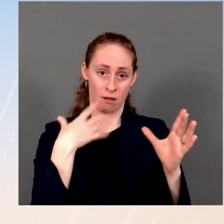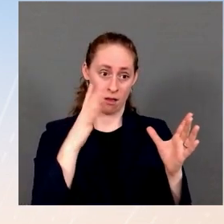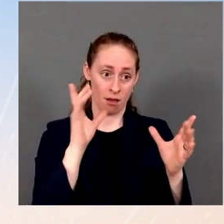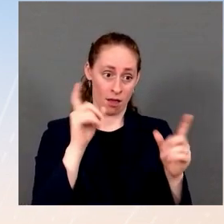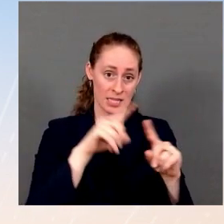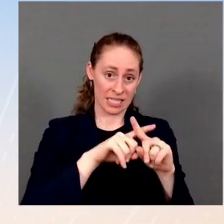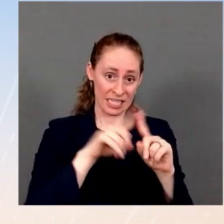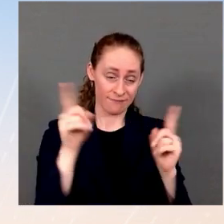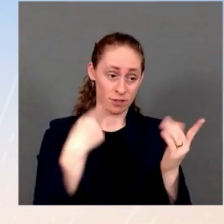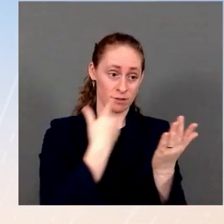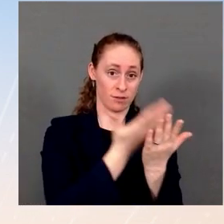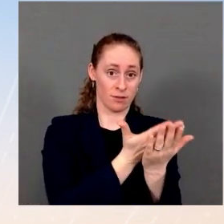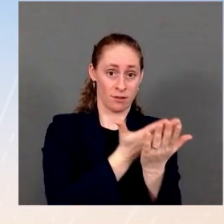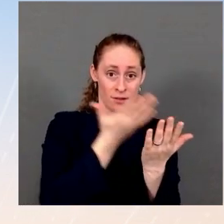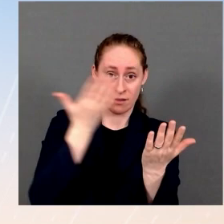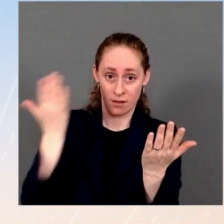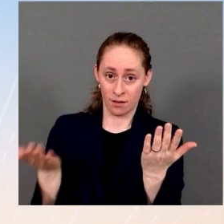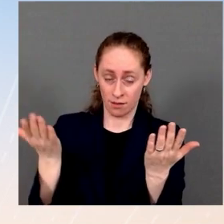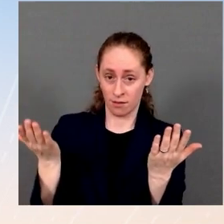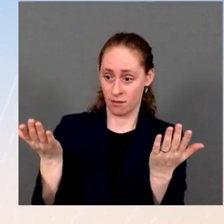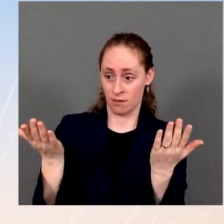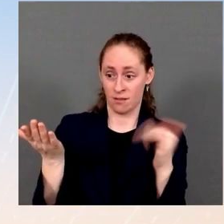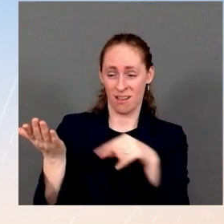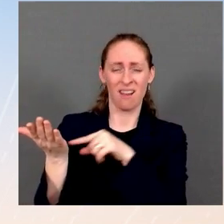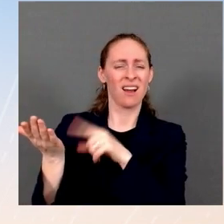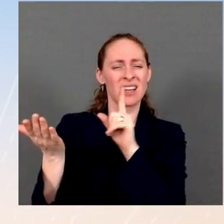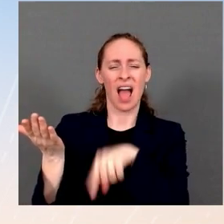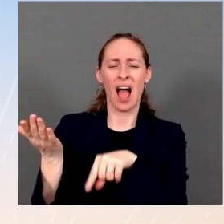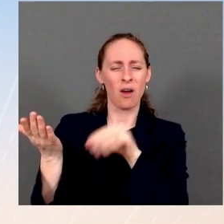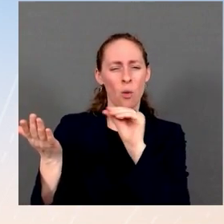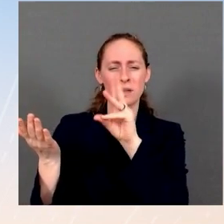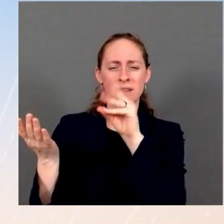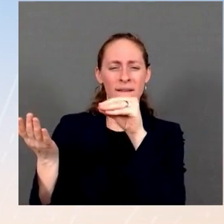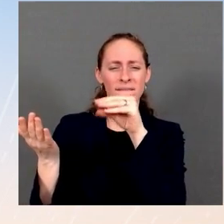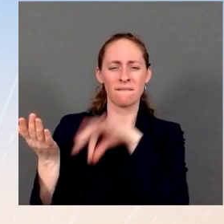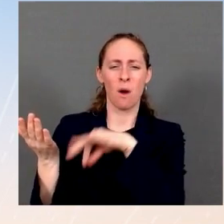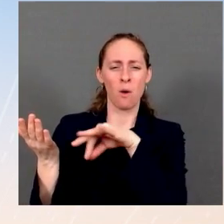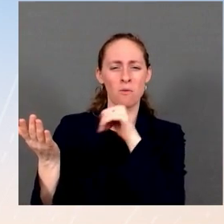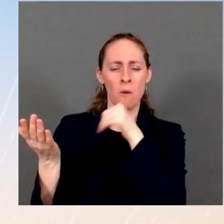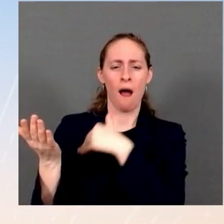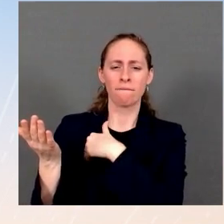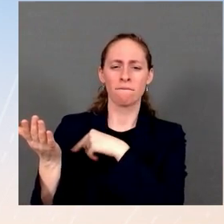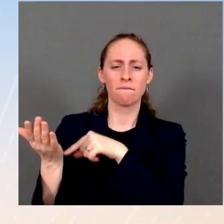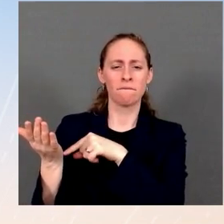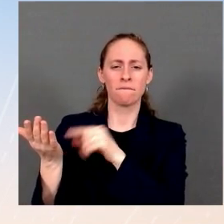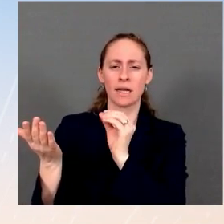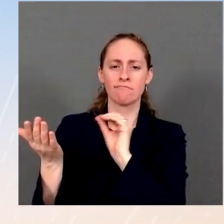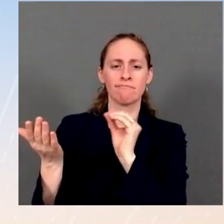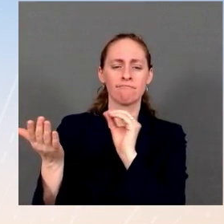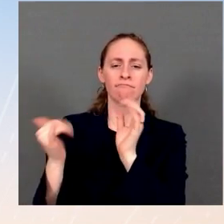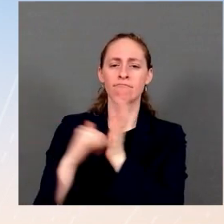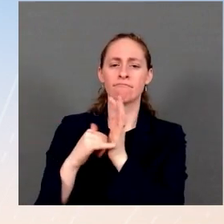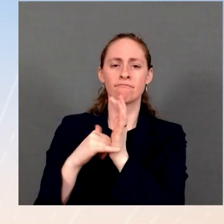in the Senate to have -- to do that as a standalone. So, we're going to continue to make sure that we work --